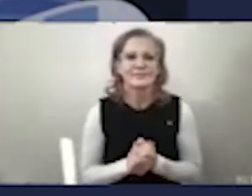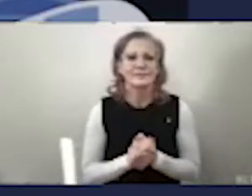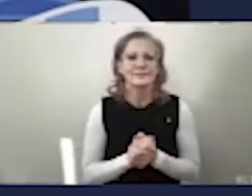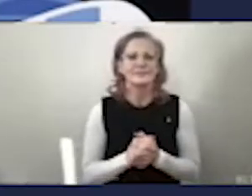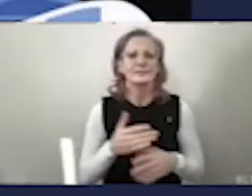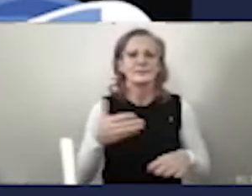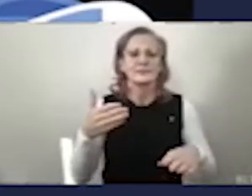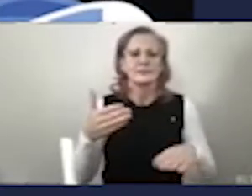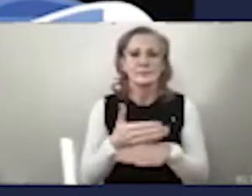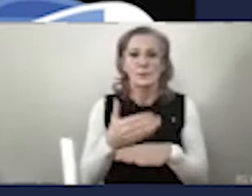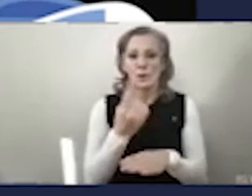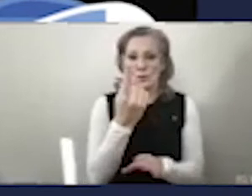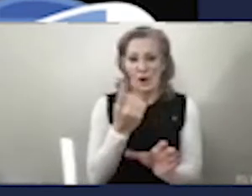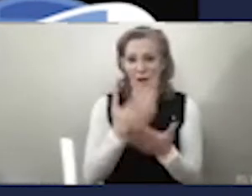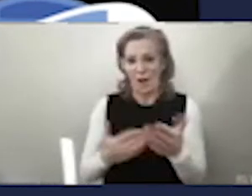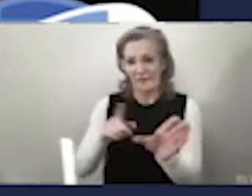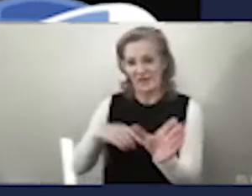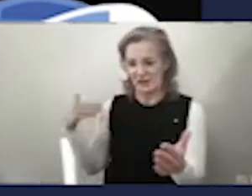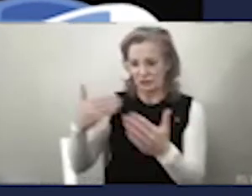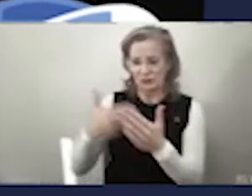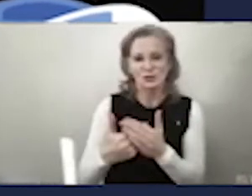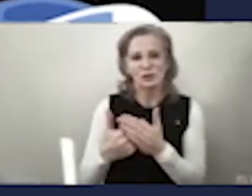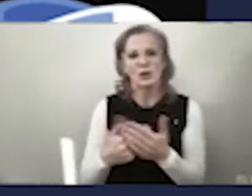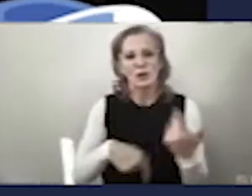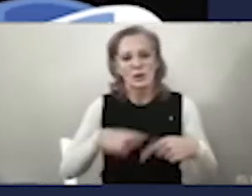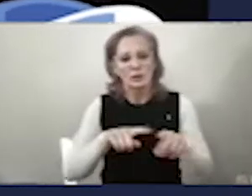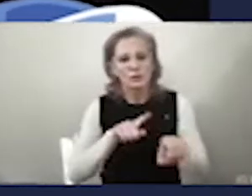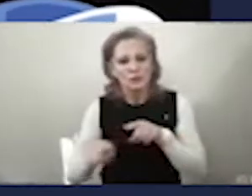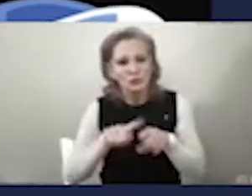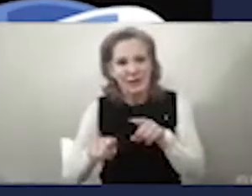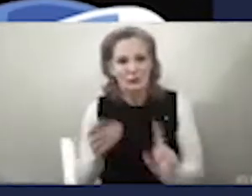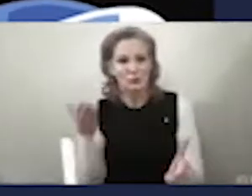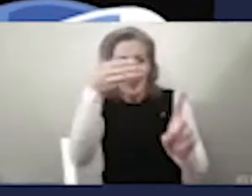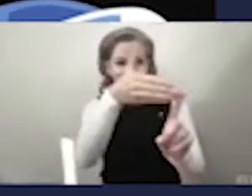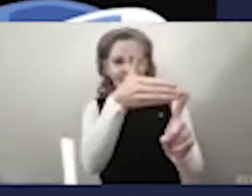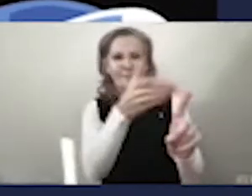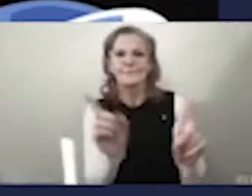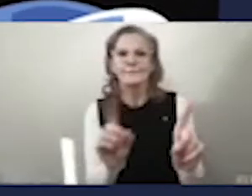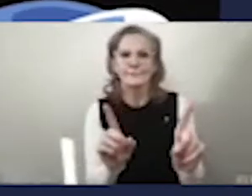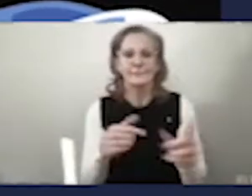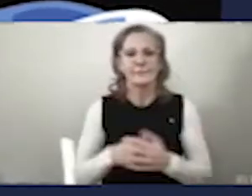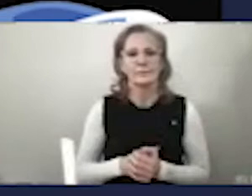And in the spirit of the Commission's original intentions, the report is intended to provide the basis for continuing conversations and